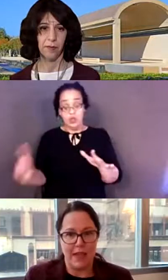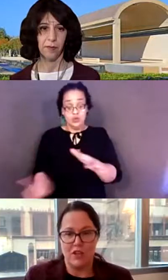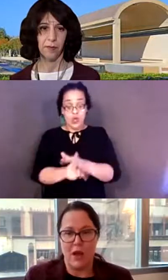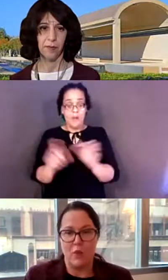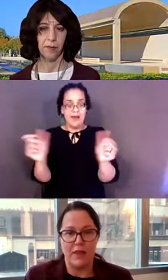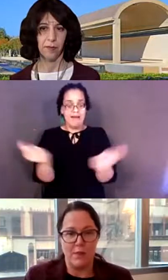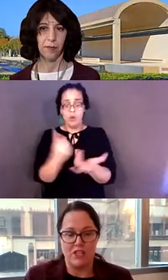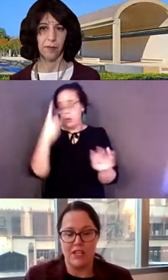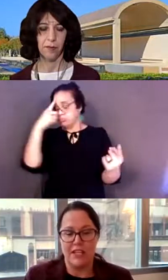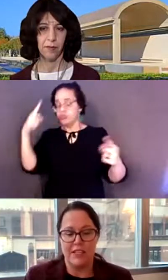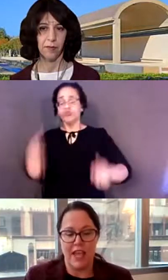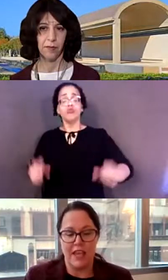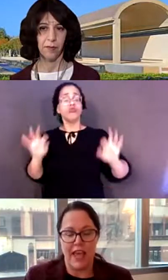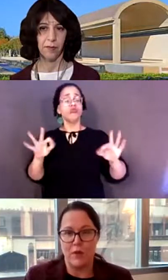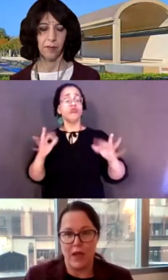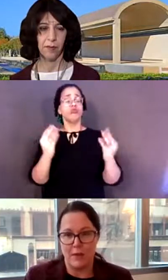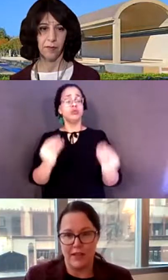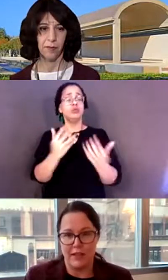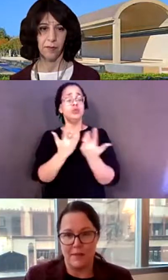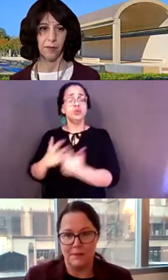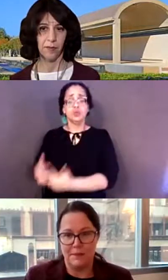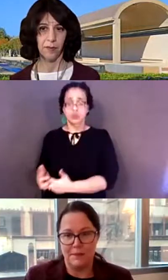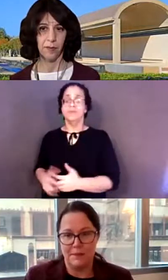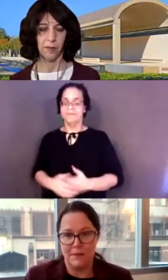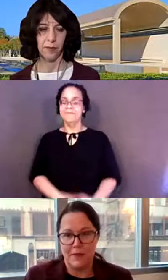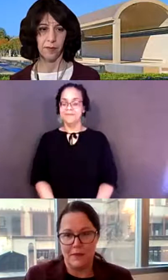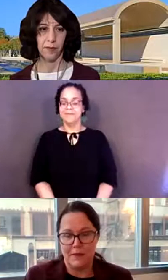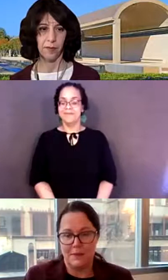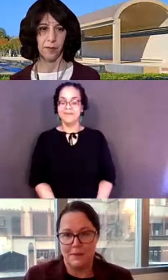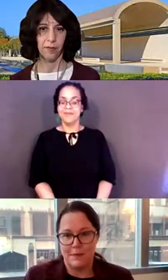about what the patient needs and how to accommodate them.